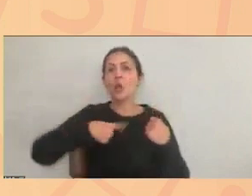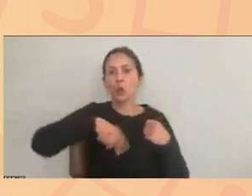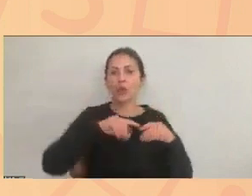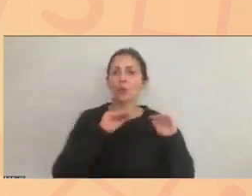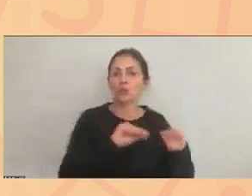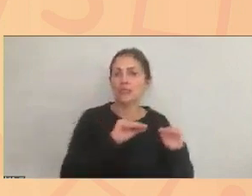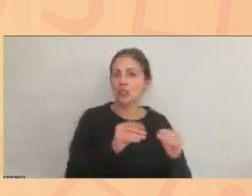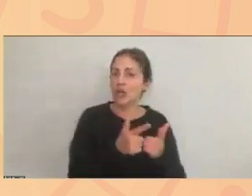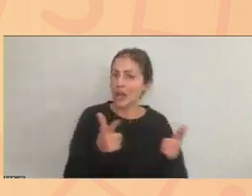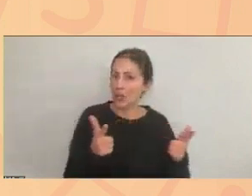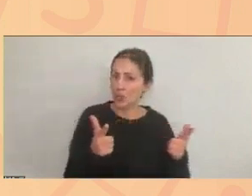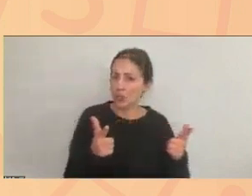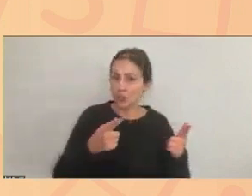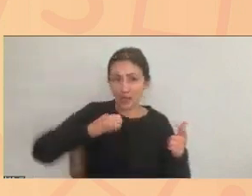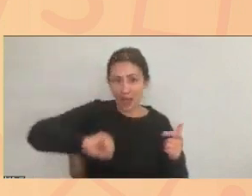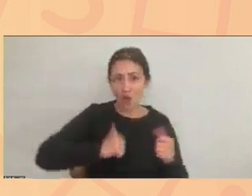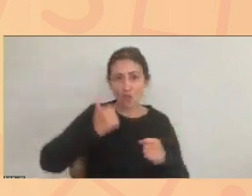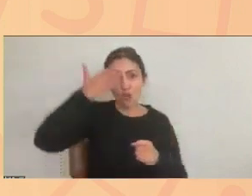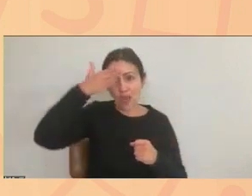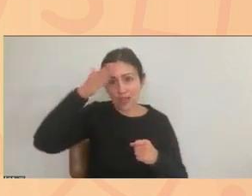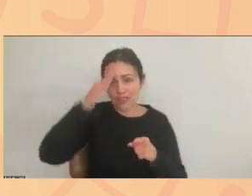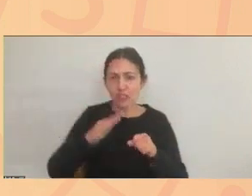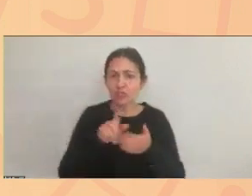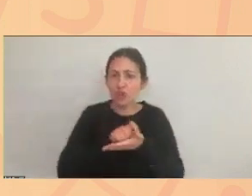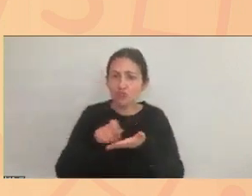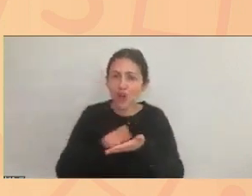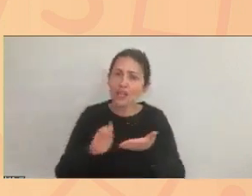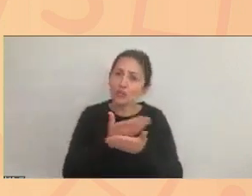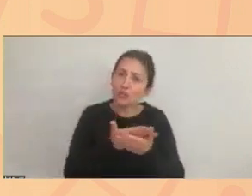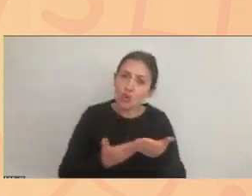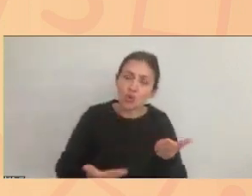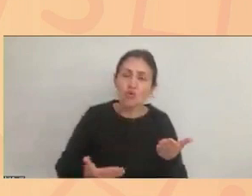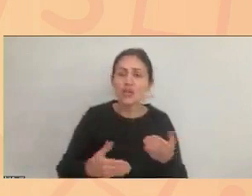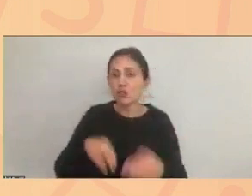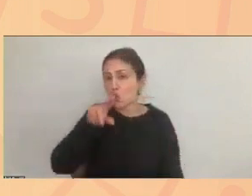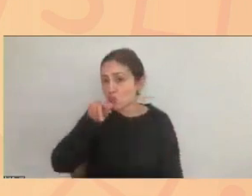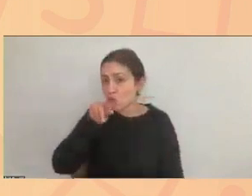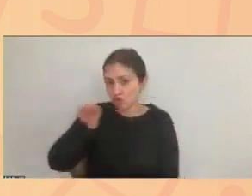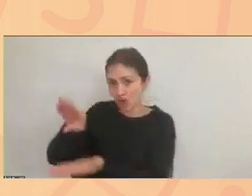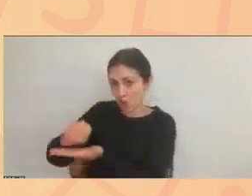recording of stories and audios also recorded with the stories